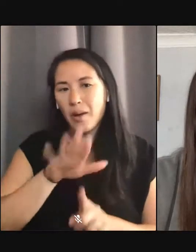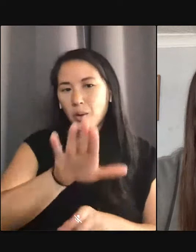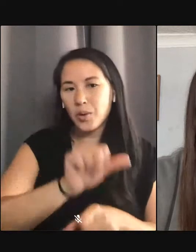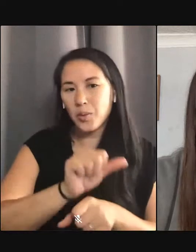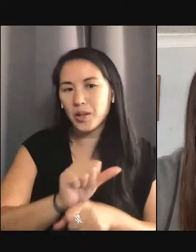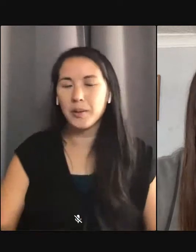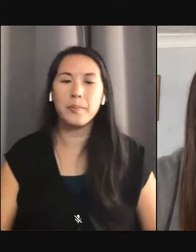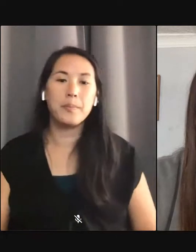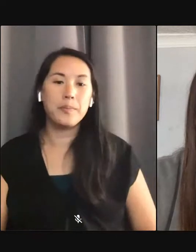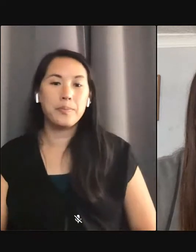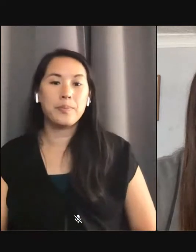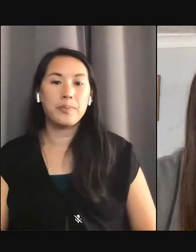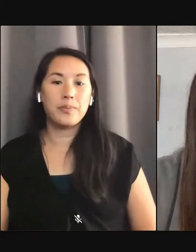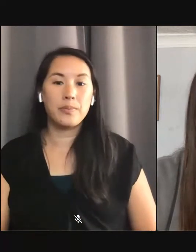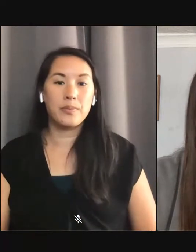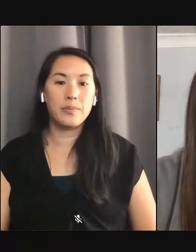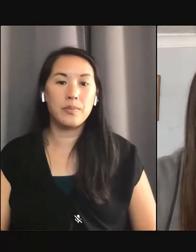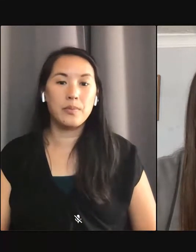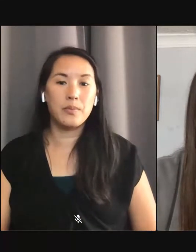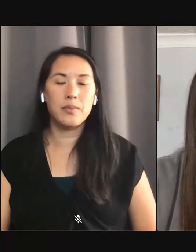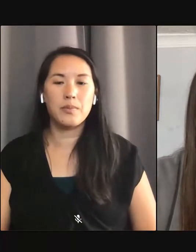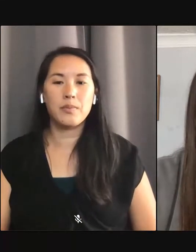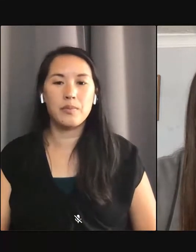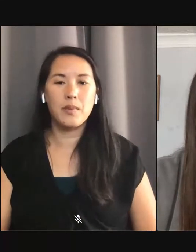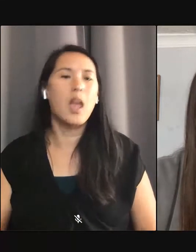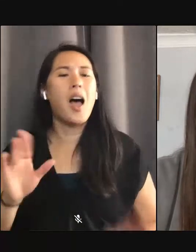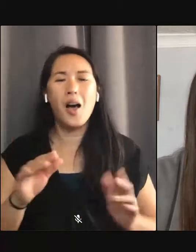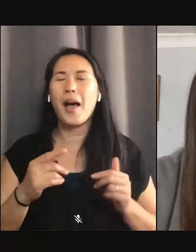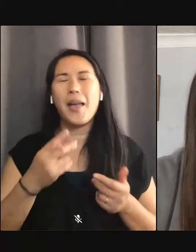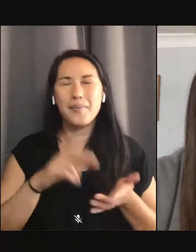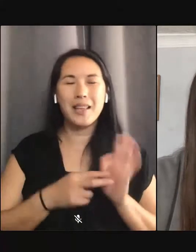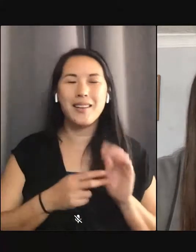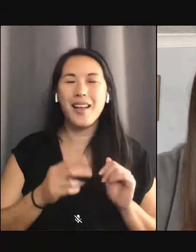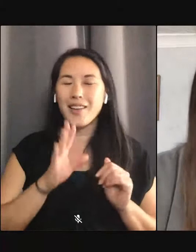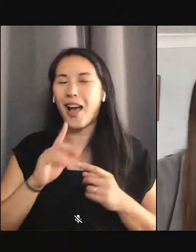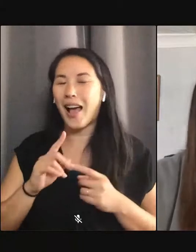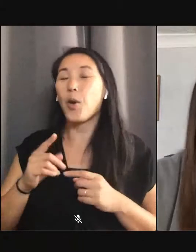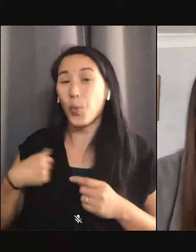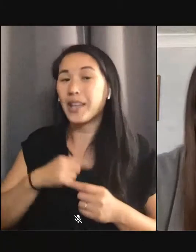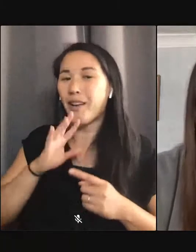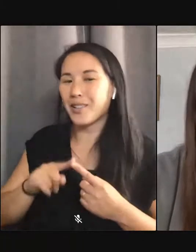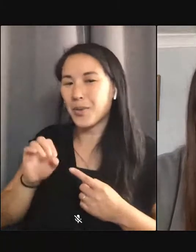oh sorry i did speak to elle about that but i'm speaking to you about it now in terms of